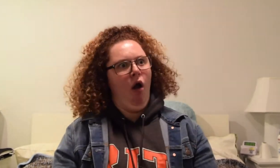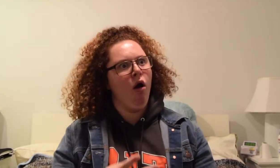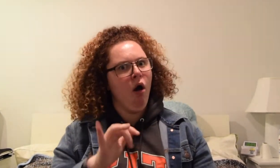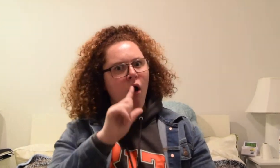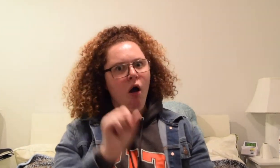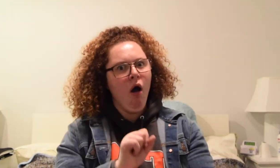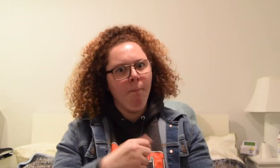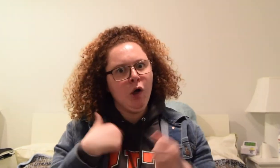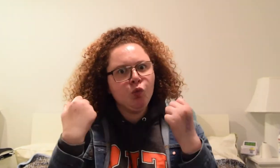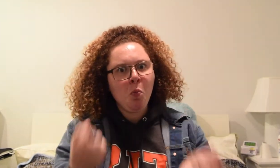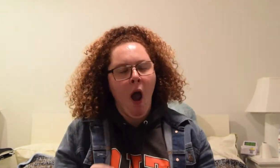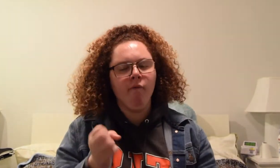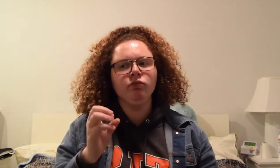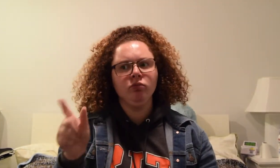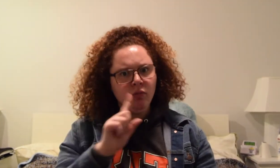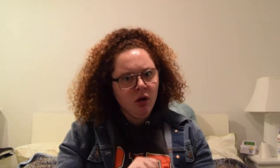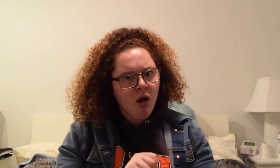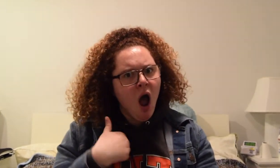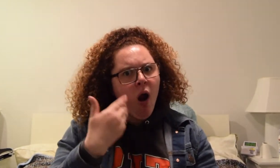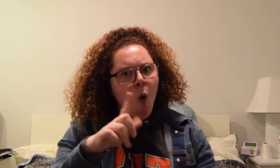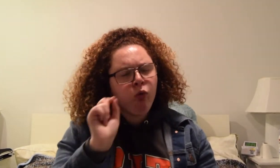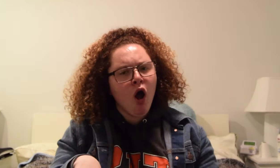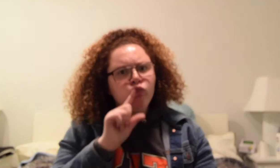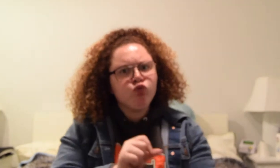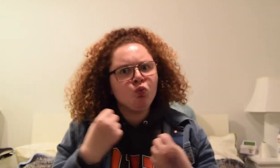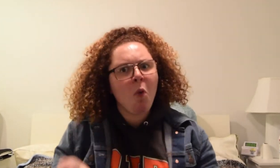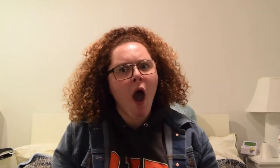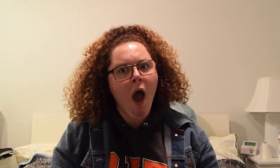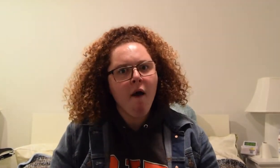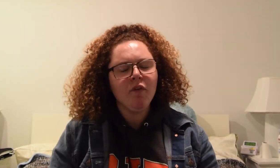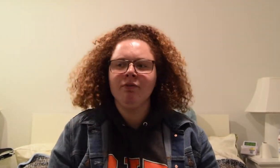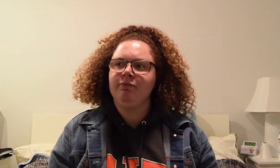They noticed that I drove. They asked that they didn't know that I could drive